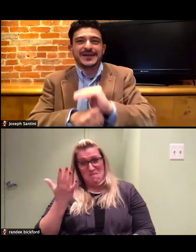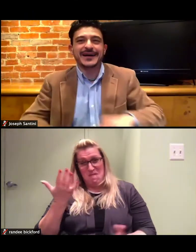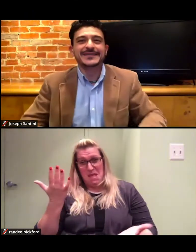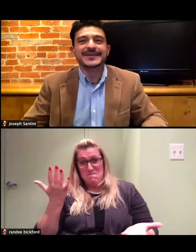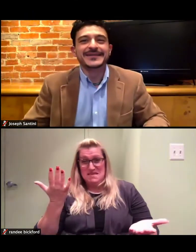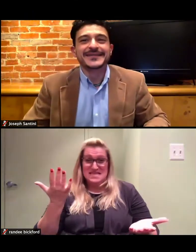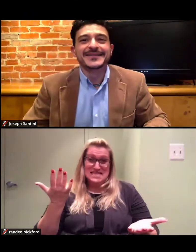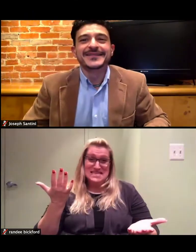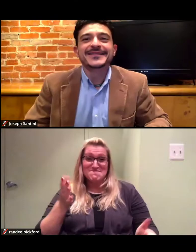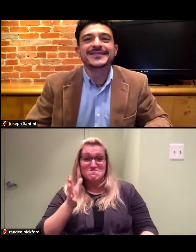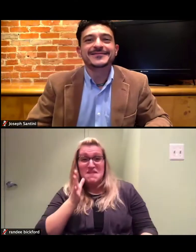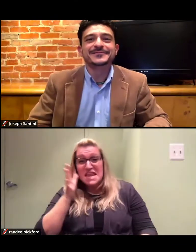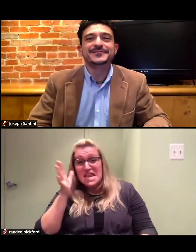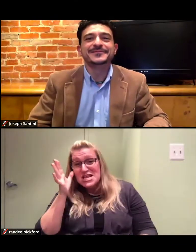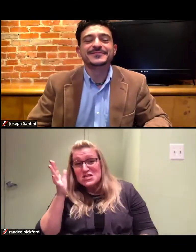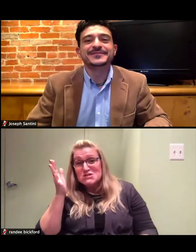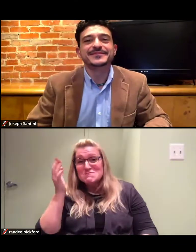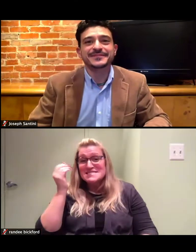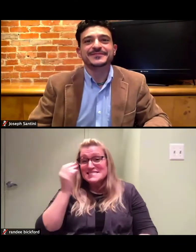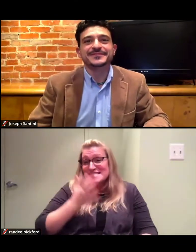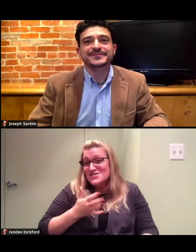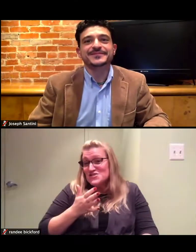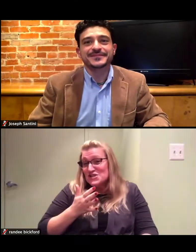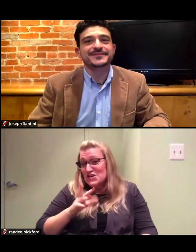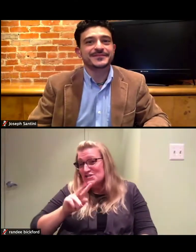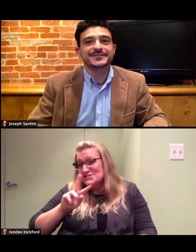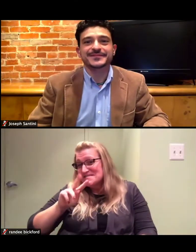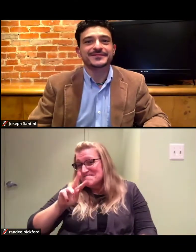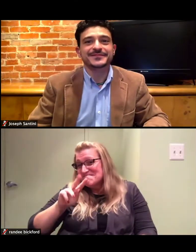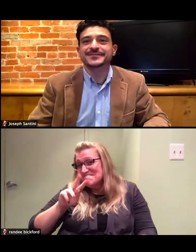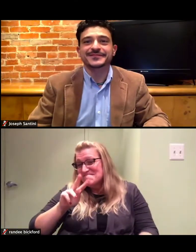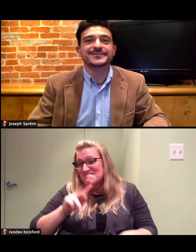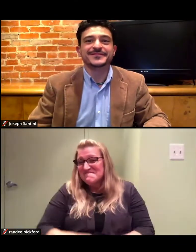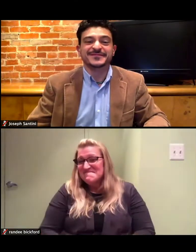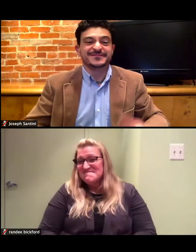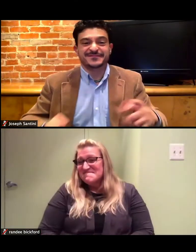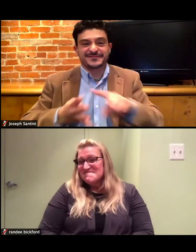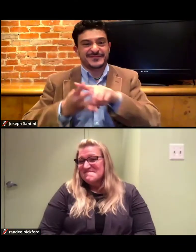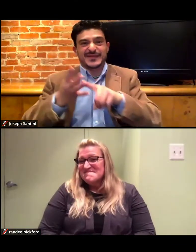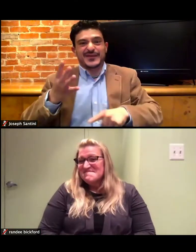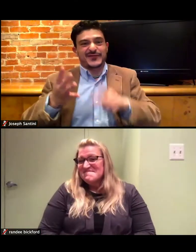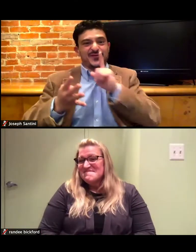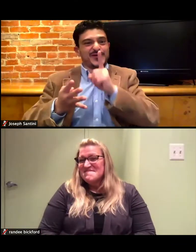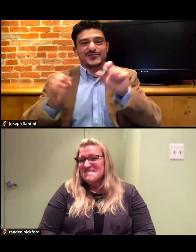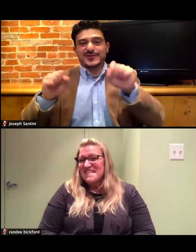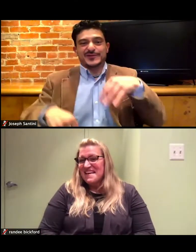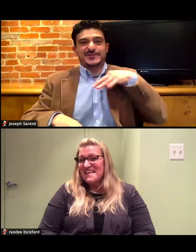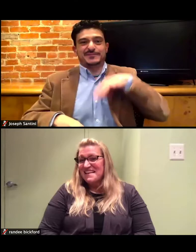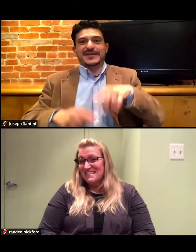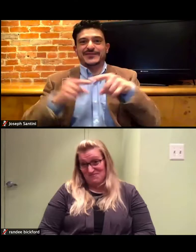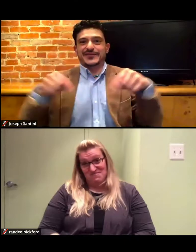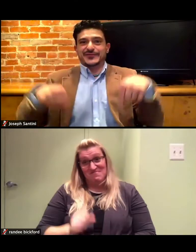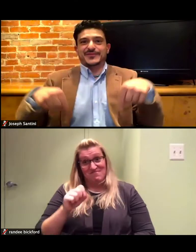I'd like to know who's here tonight. I'm thinking maybe parents and teachers are the highest number.